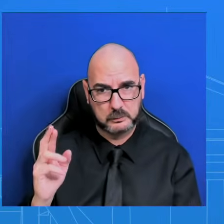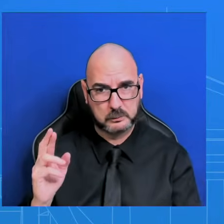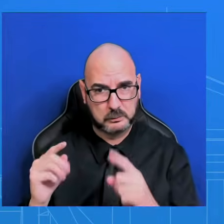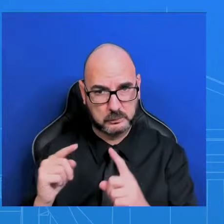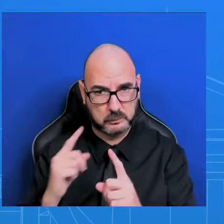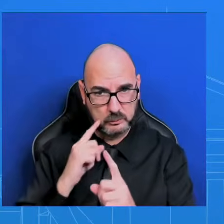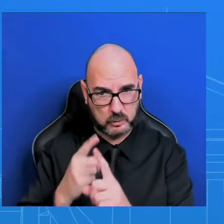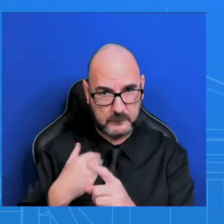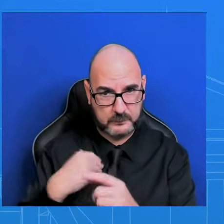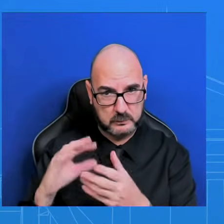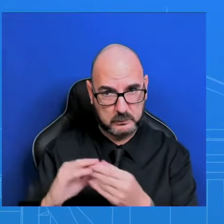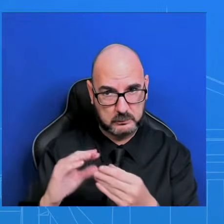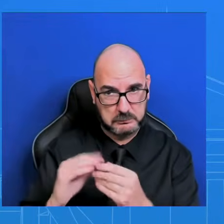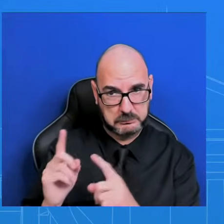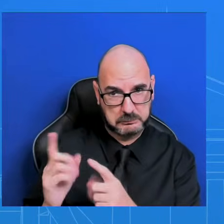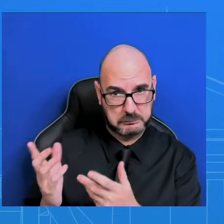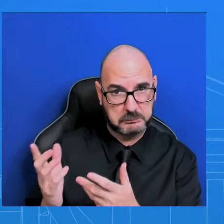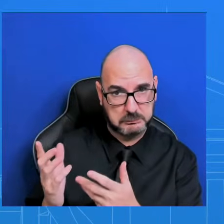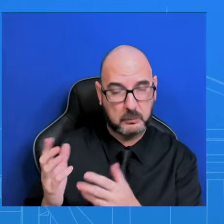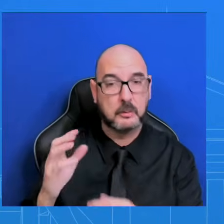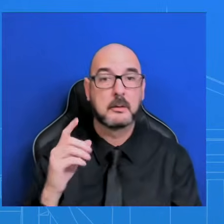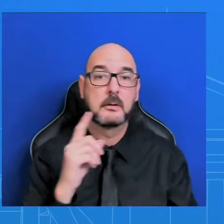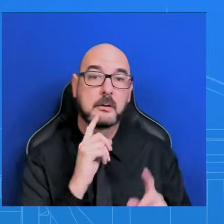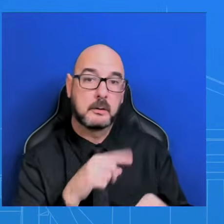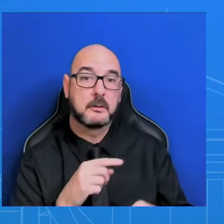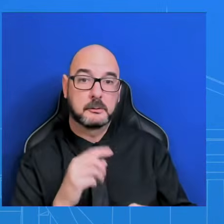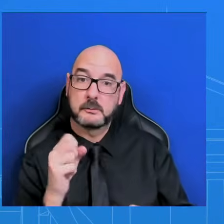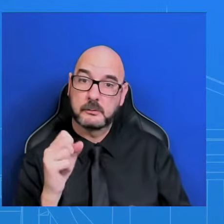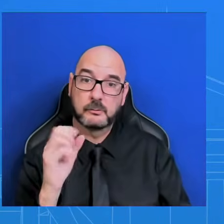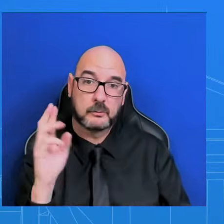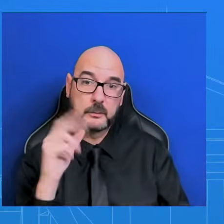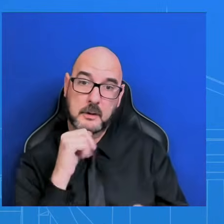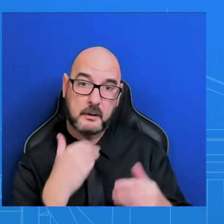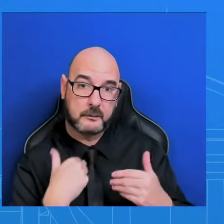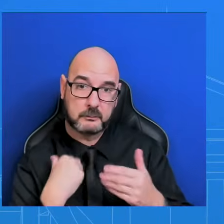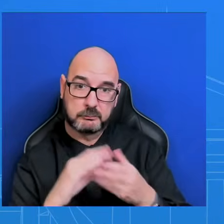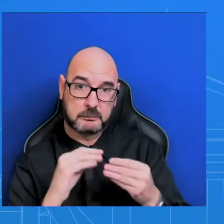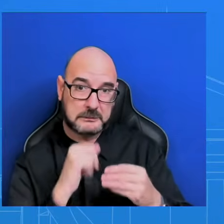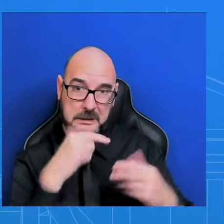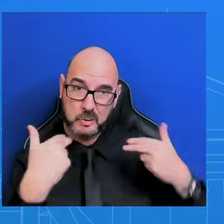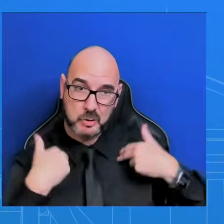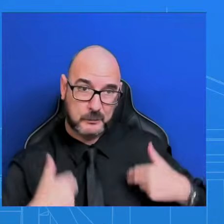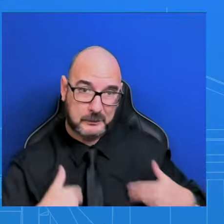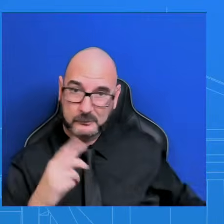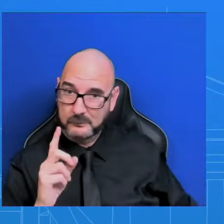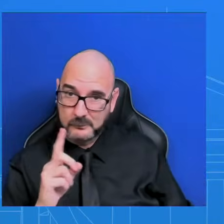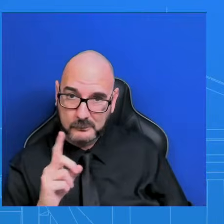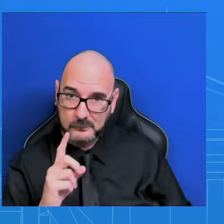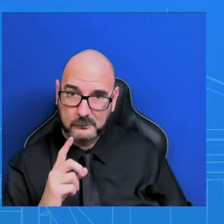inhumane, and it's demoralizing. And it doesn't -- it doesn't lead to the safety of --